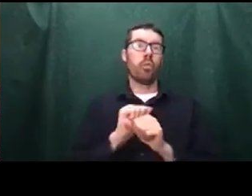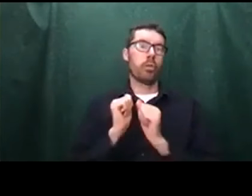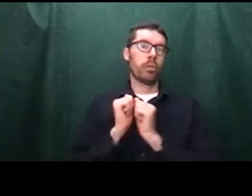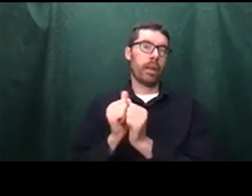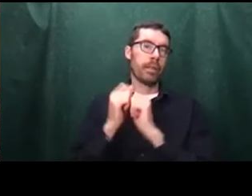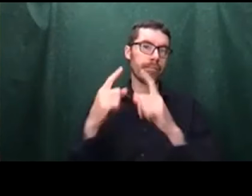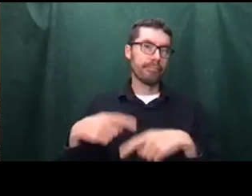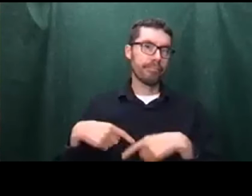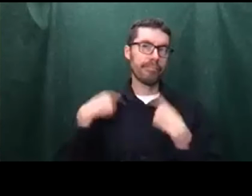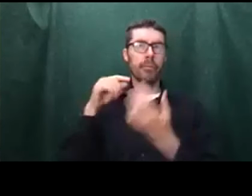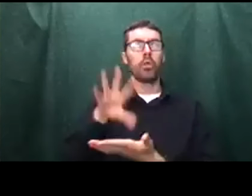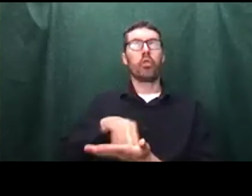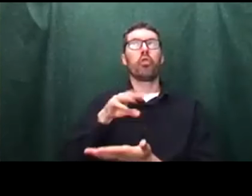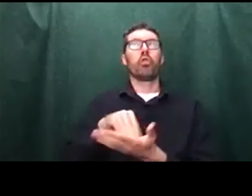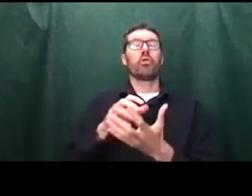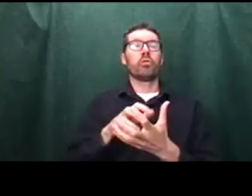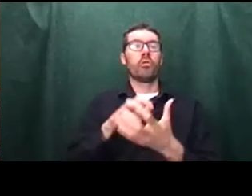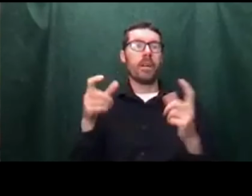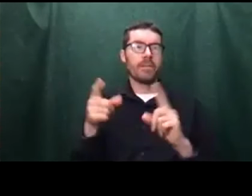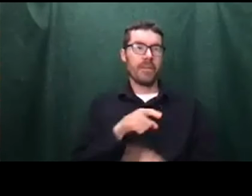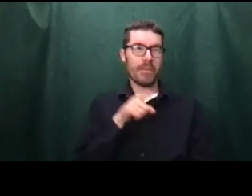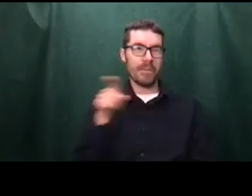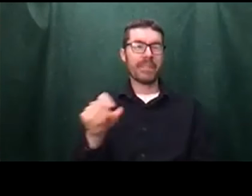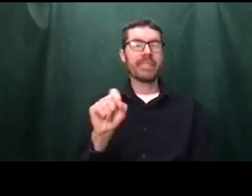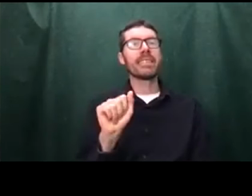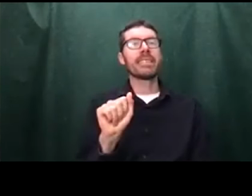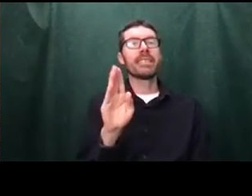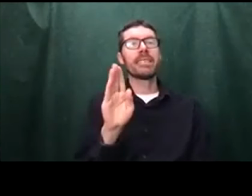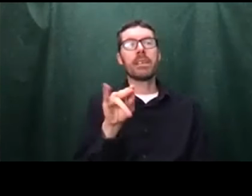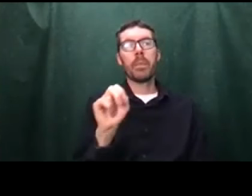so much from, so, uh, Sabine Rear, if you'd like to take it away.